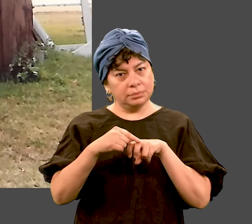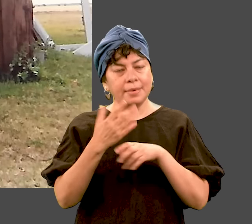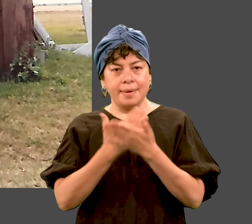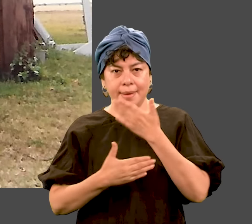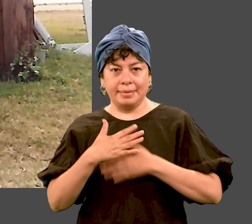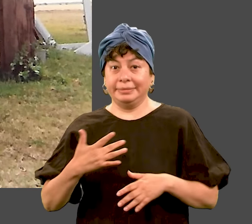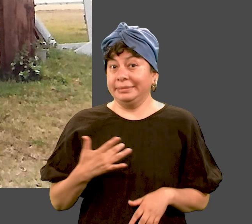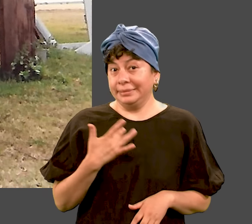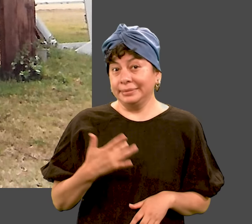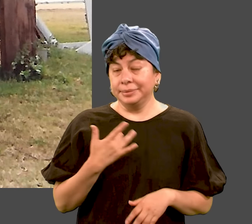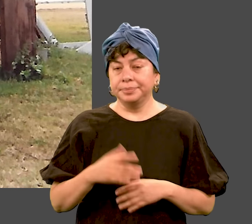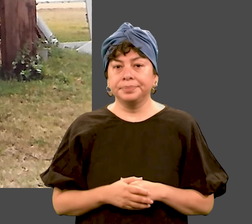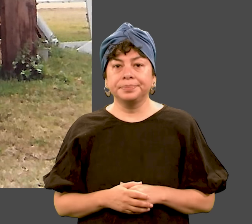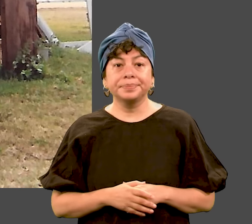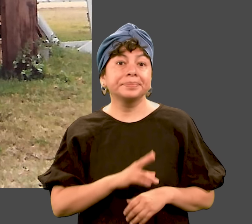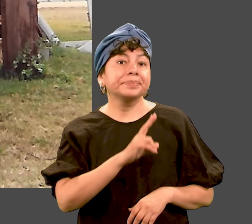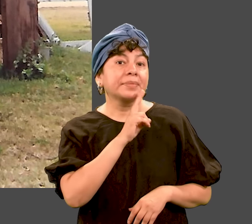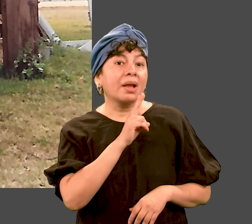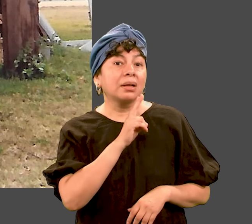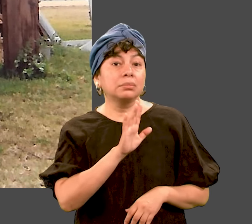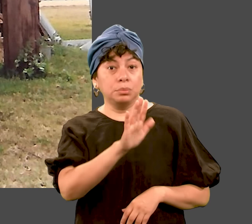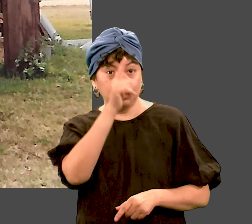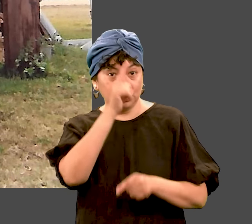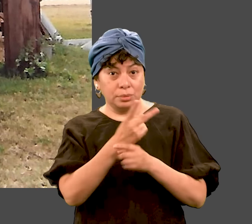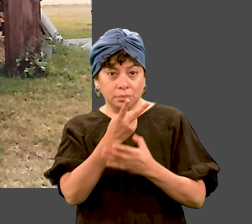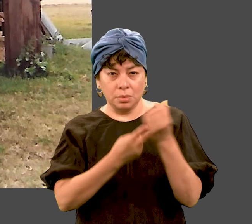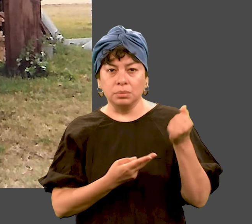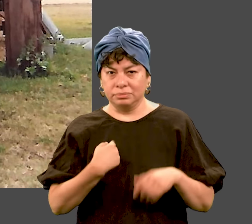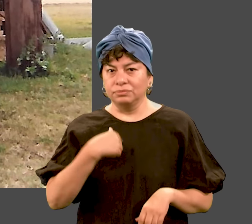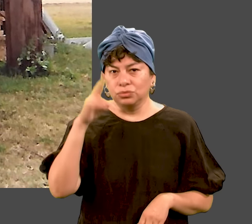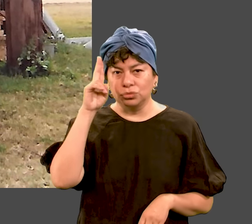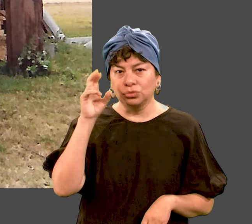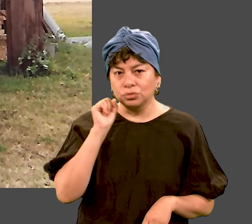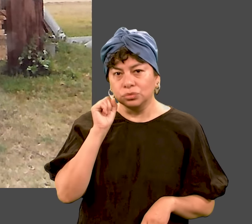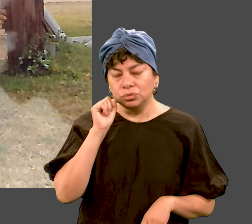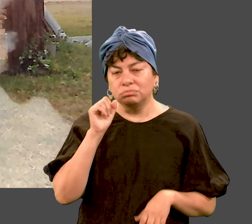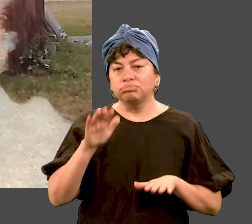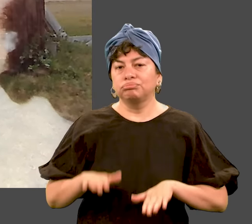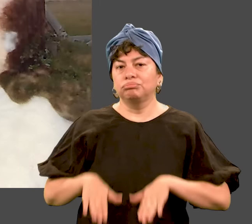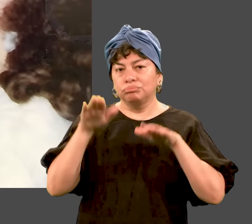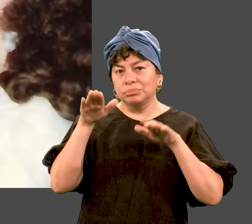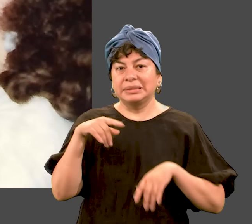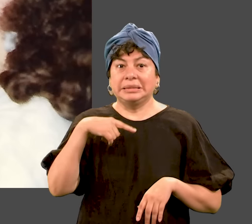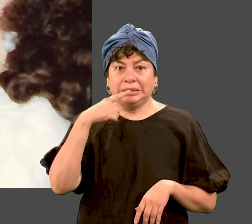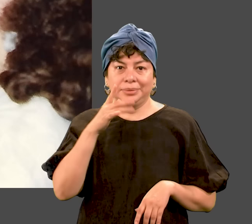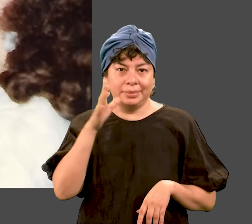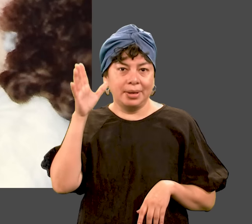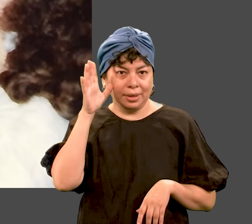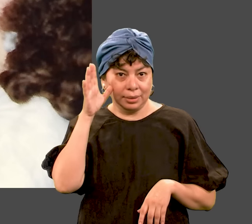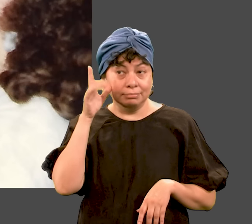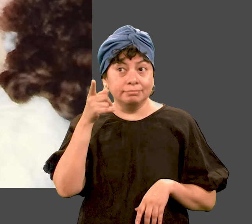REBECCA (VO): Hayley and her brother both have Usher syndrome and were raised by hearing parents who learned how to sign to communicate with them.